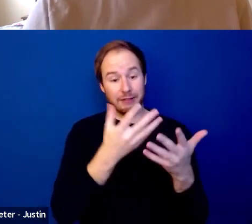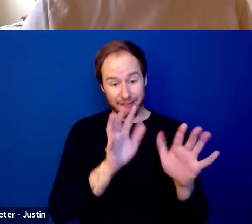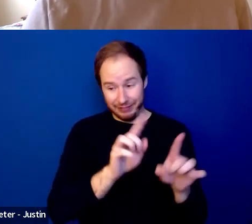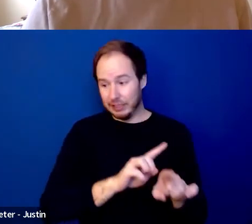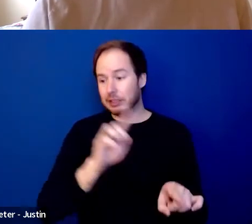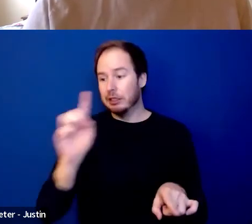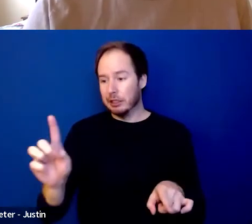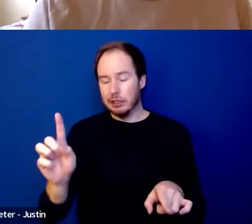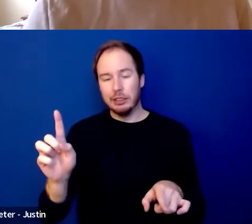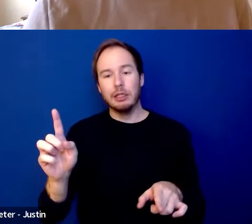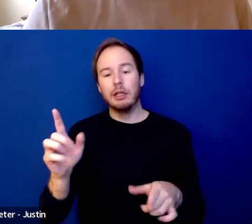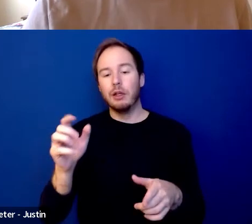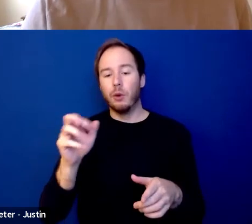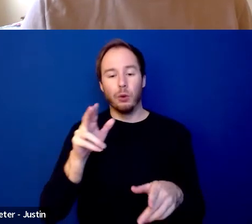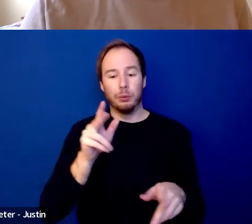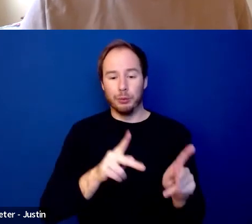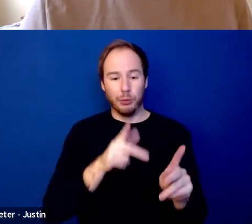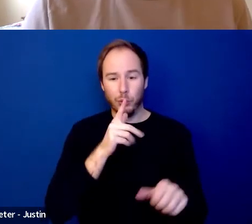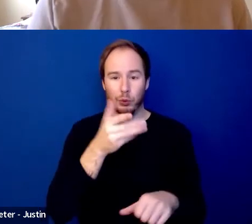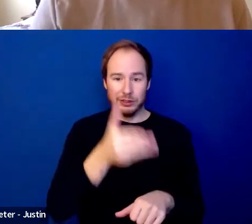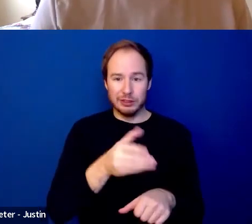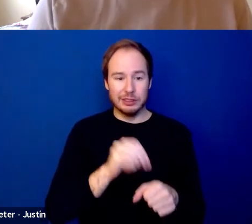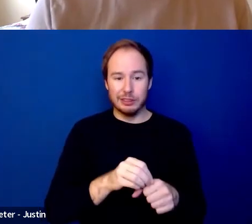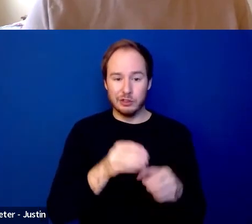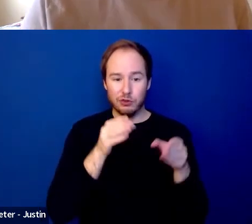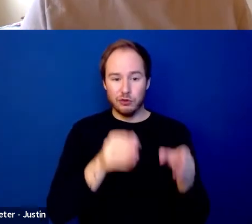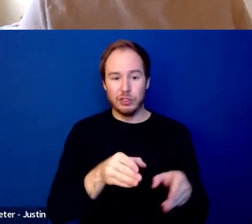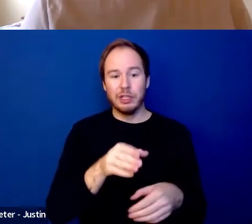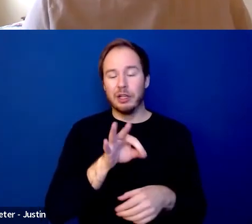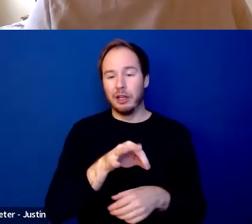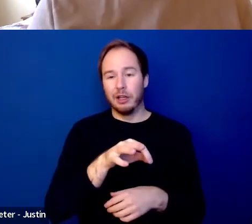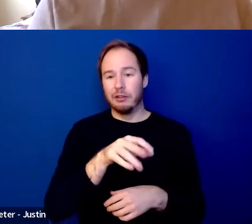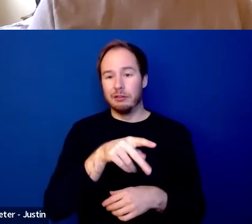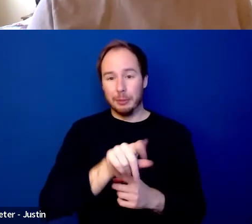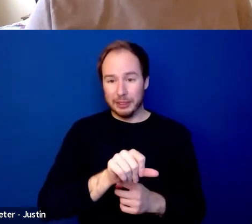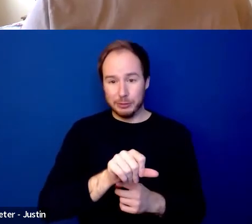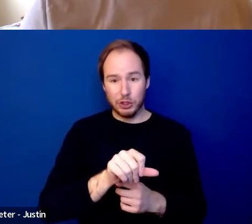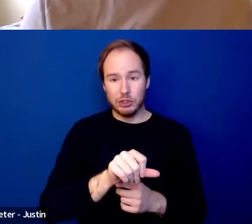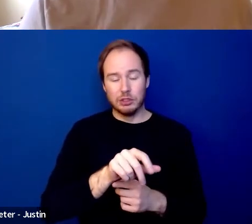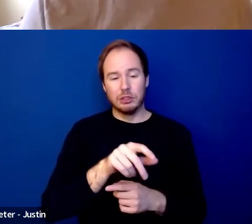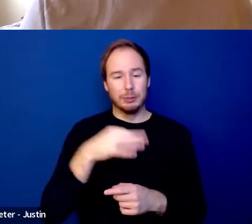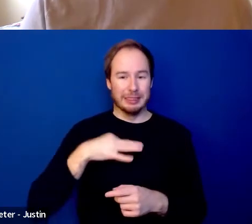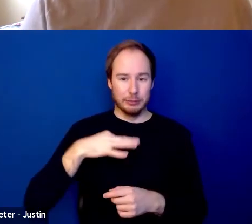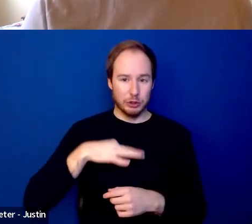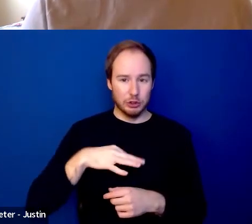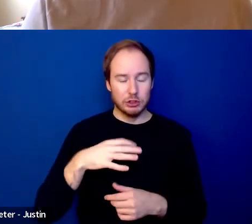people sleeping on the streets in Pittsburgh, et cetera. And oftentimes a lot of our folks